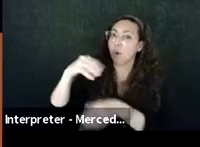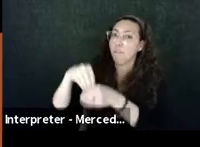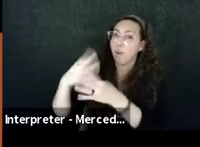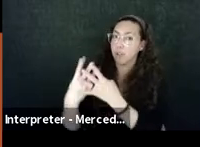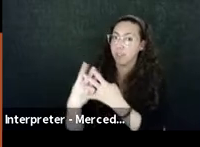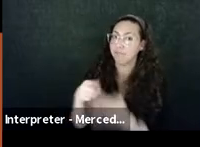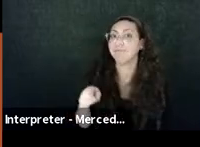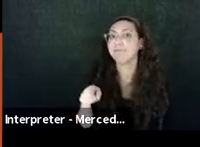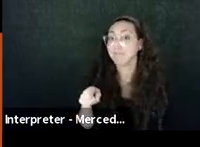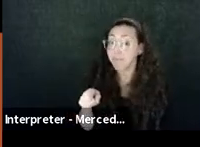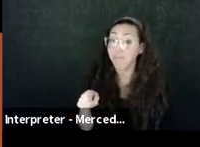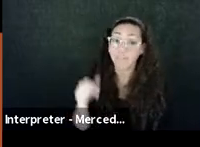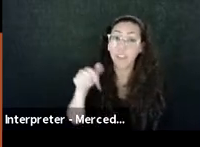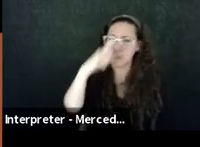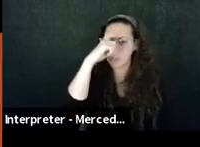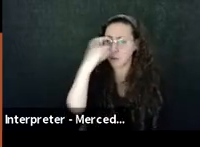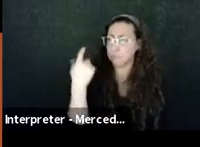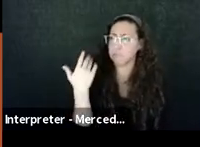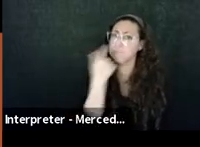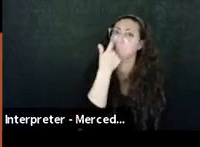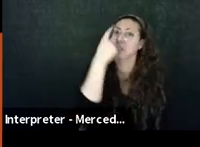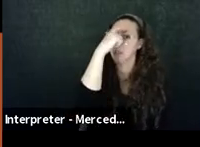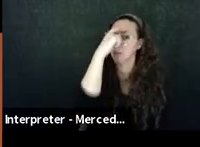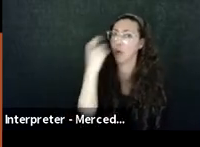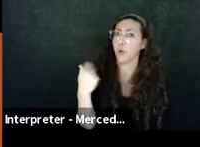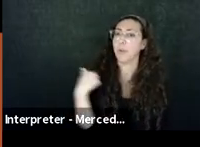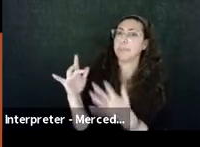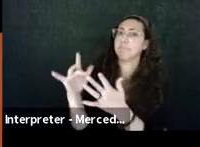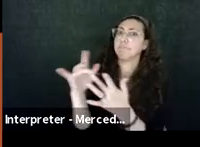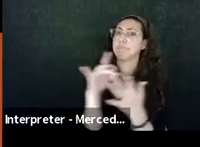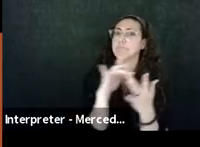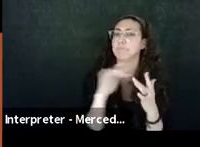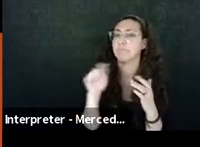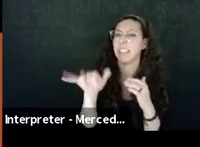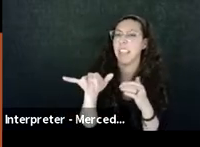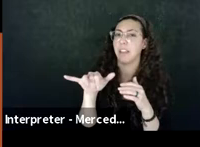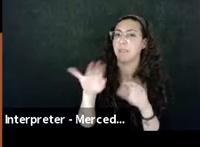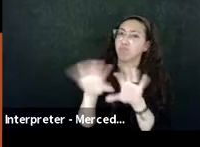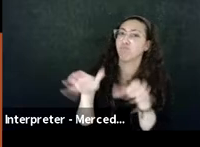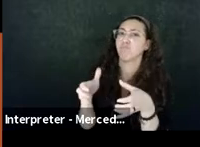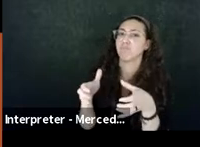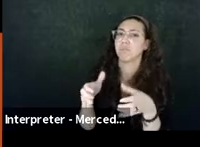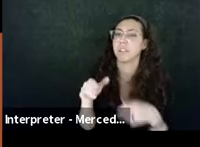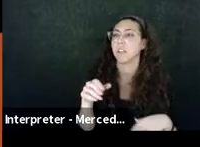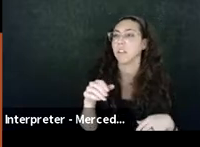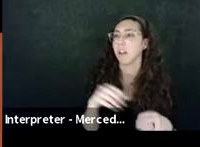Natalie Chavez: So this summer. We've been doing outreach specifically to that population. We've been working really closely with ups and really gleaning